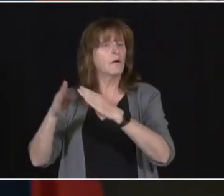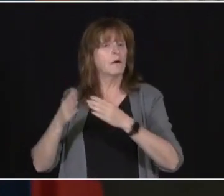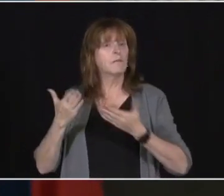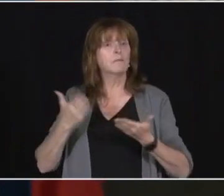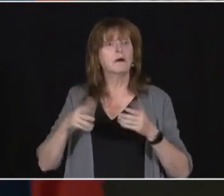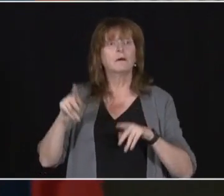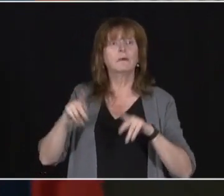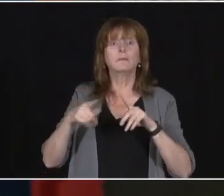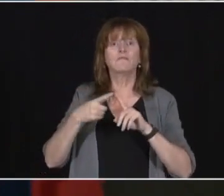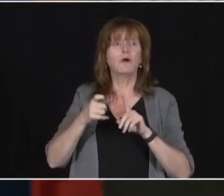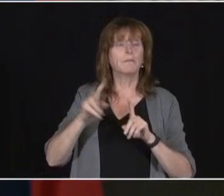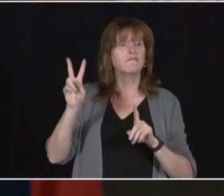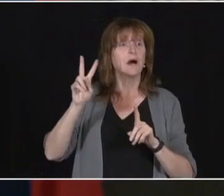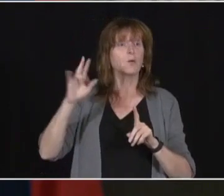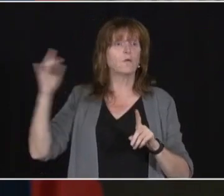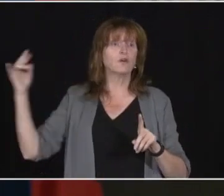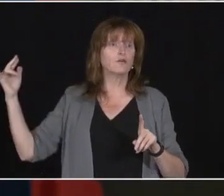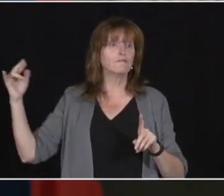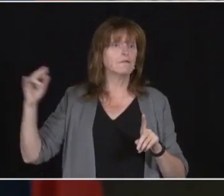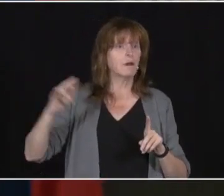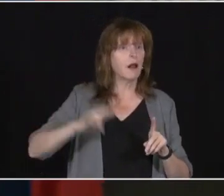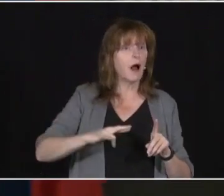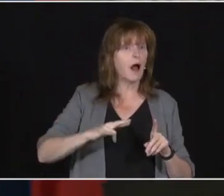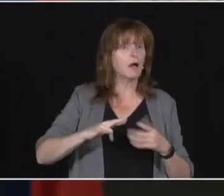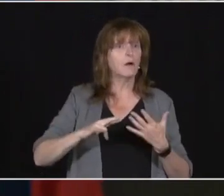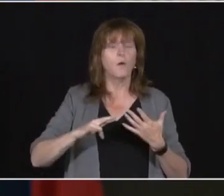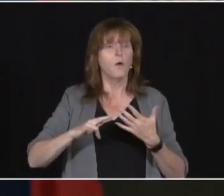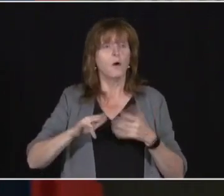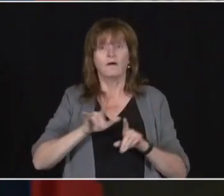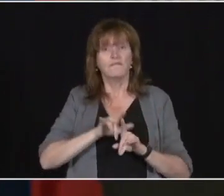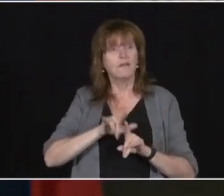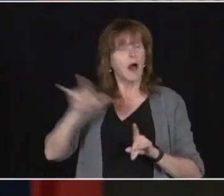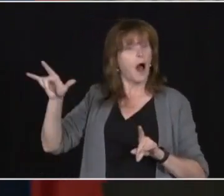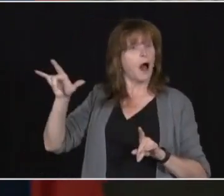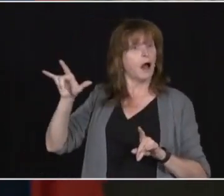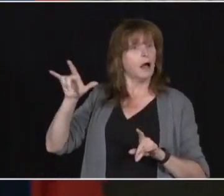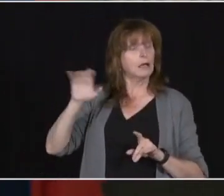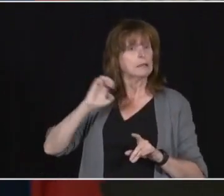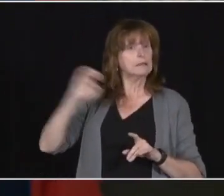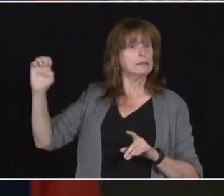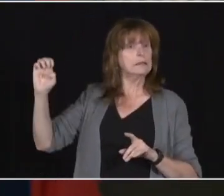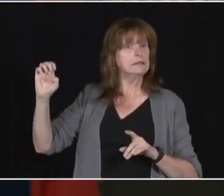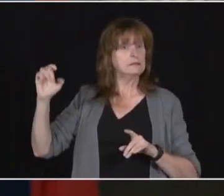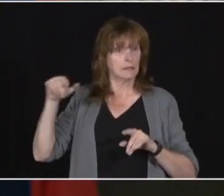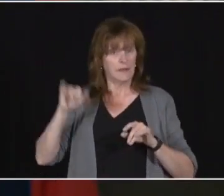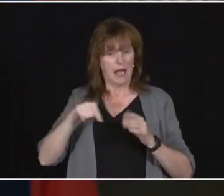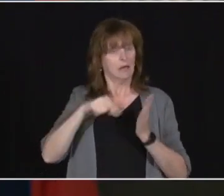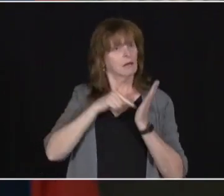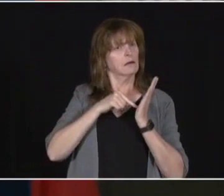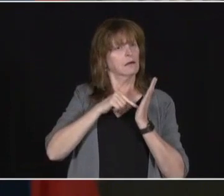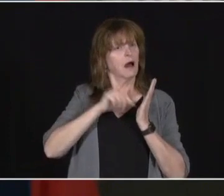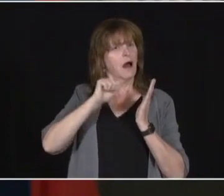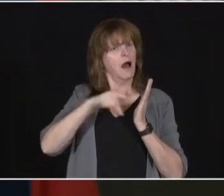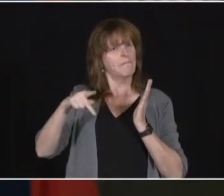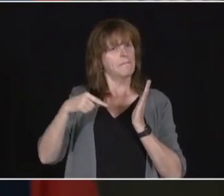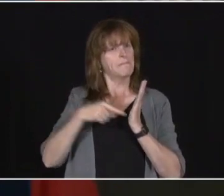. Those apps have to be able to talk to each other and it seems like every province has their special homemade app that they